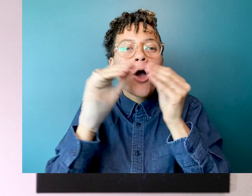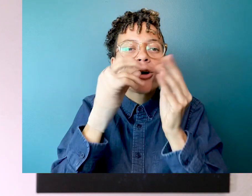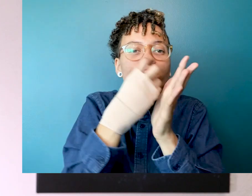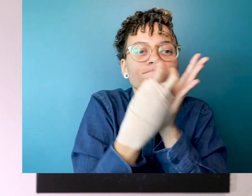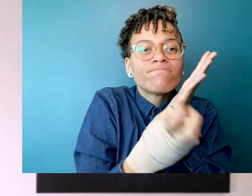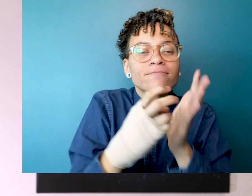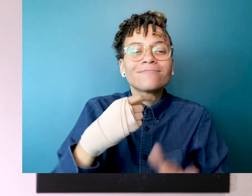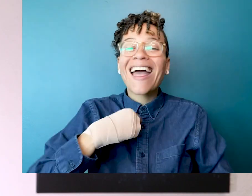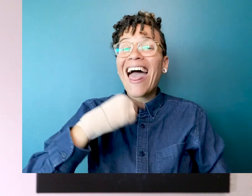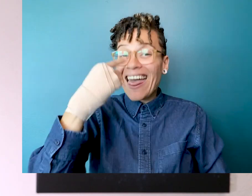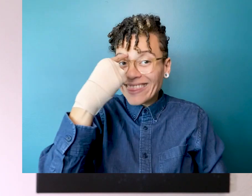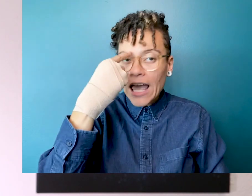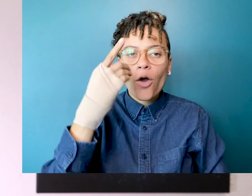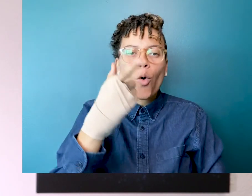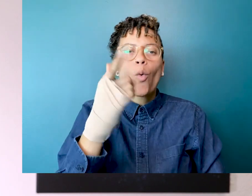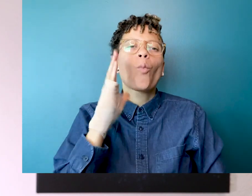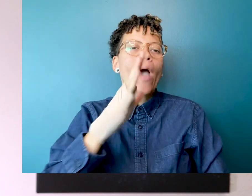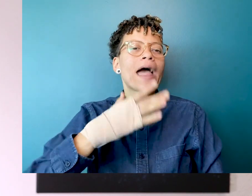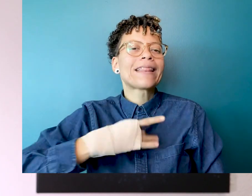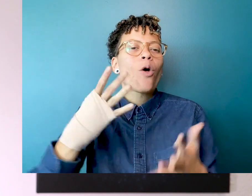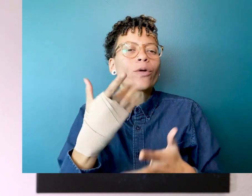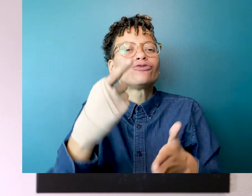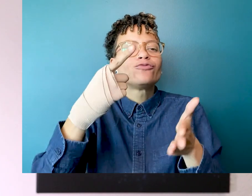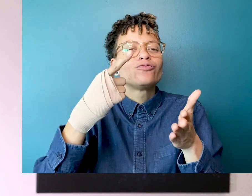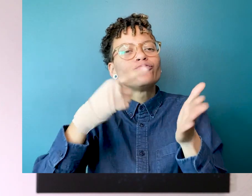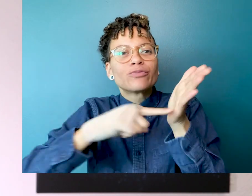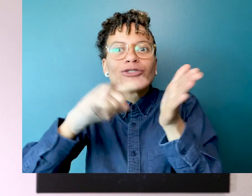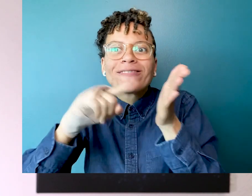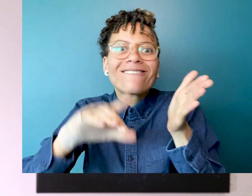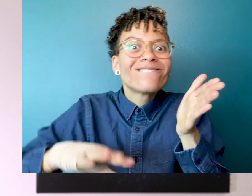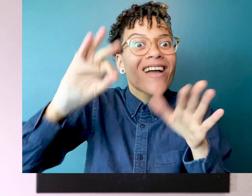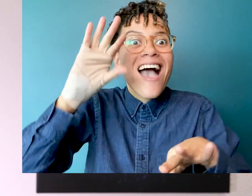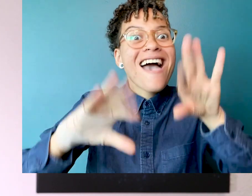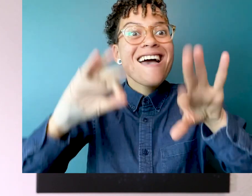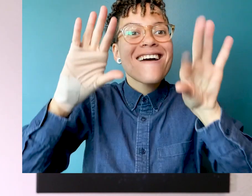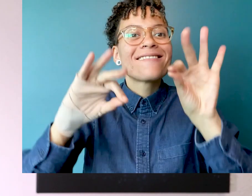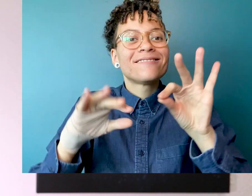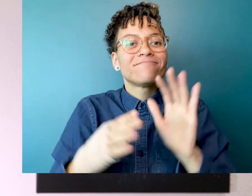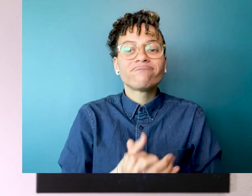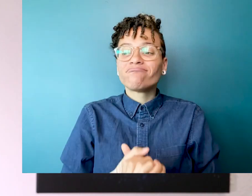Whole Sign Houses and starting to integrate it into their approaches to astrology, either